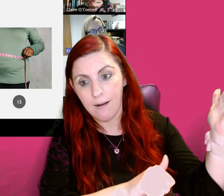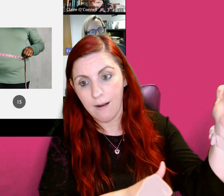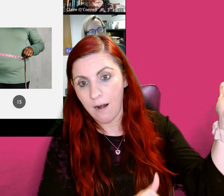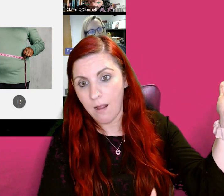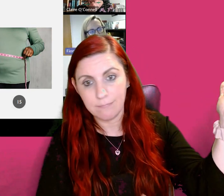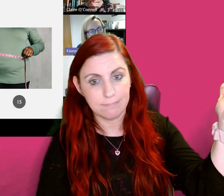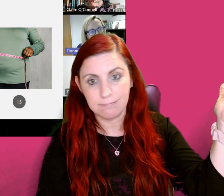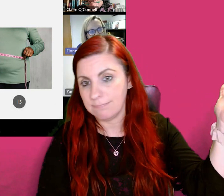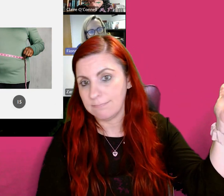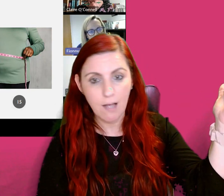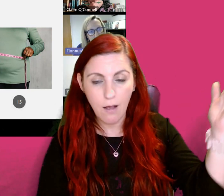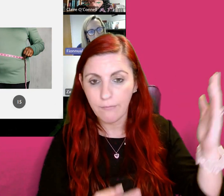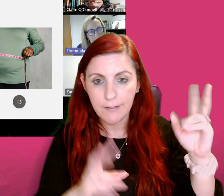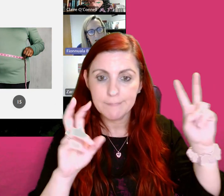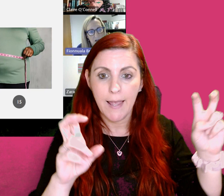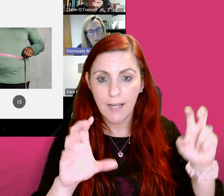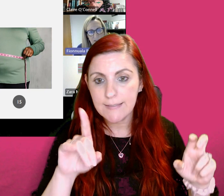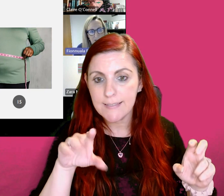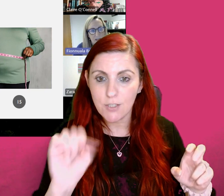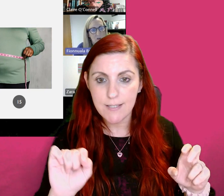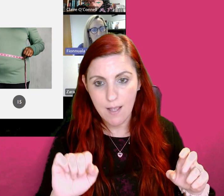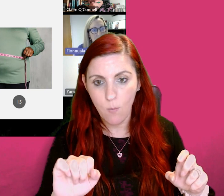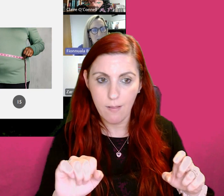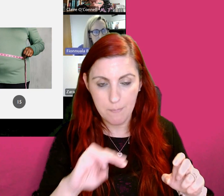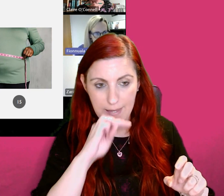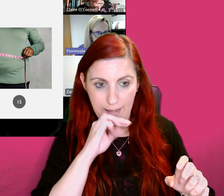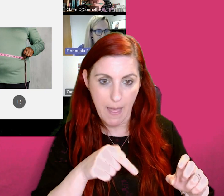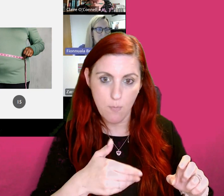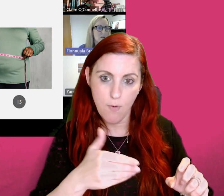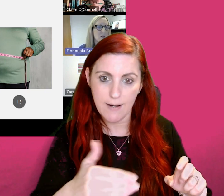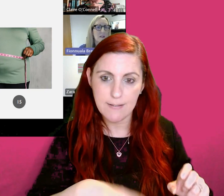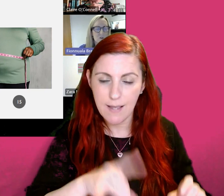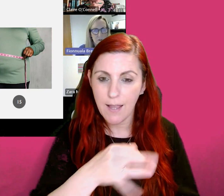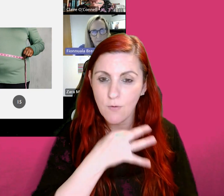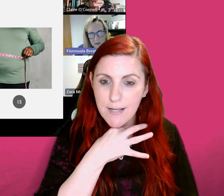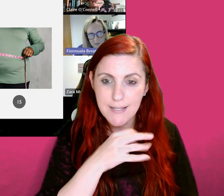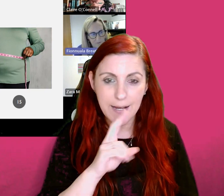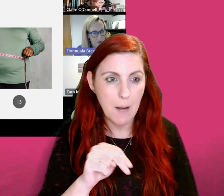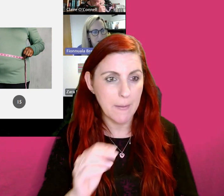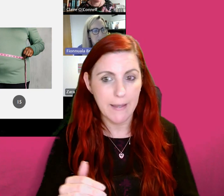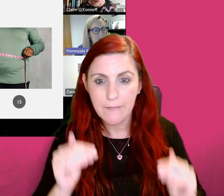considered to render a pregnancy high-risk and they could be Advanced maternal age or fertility